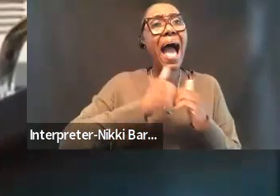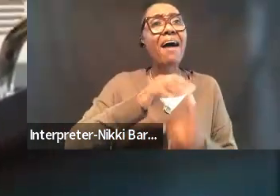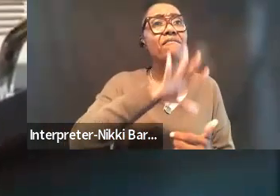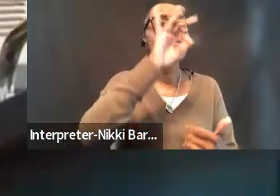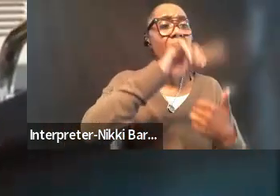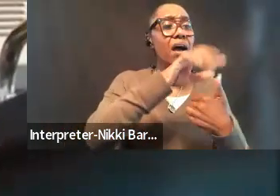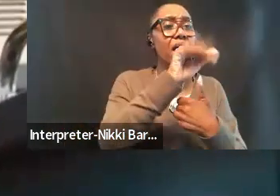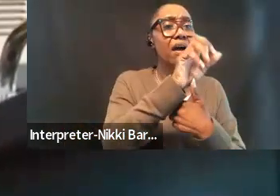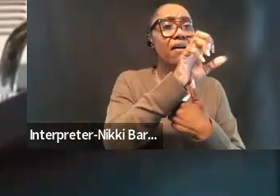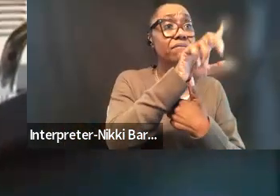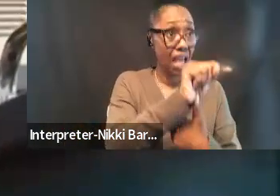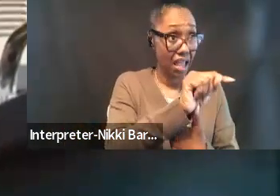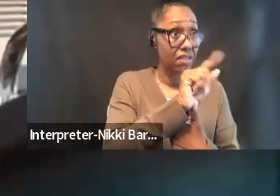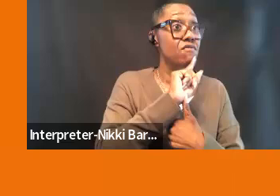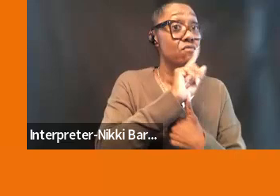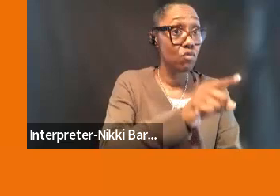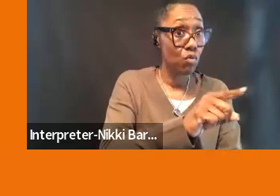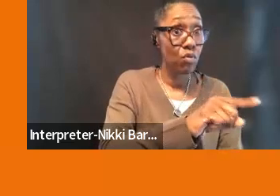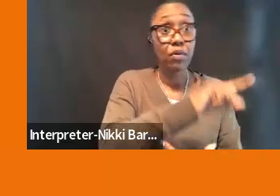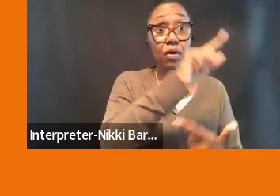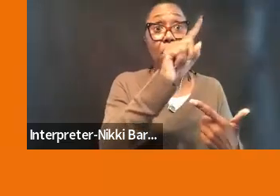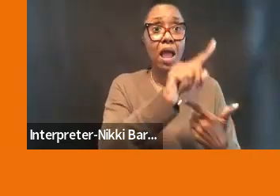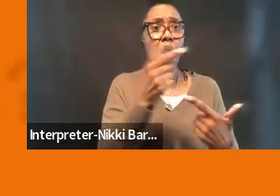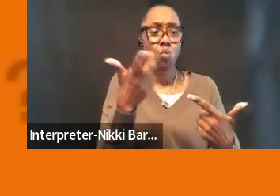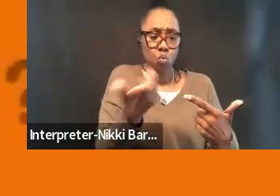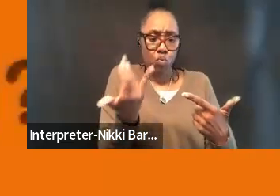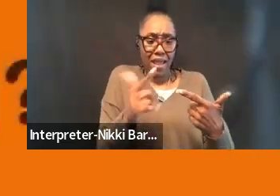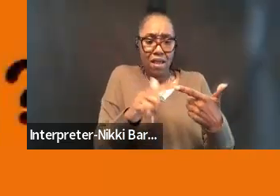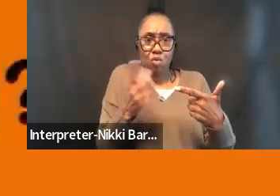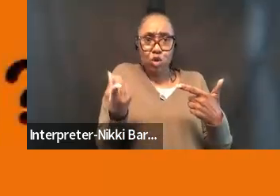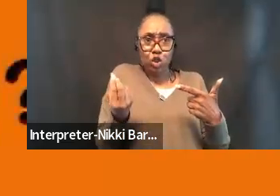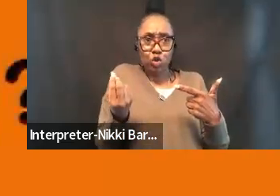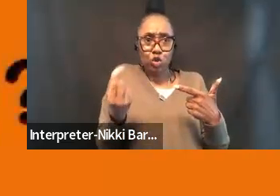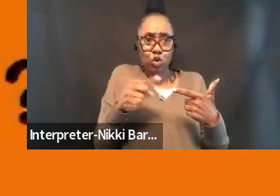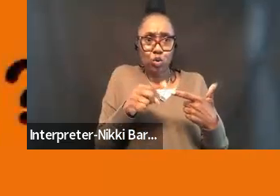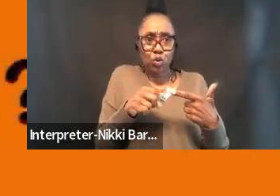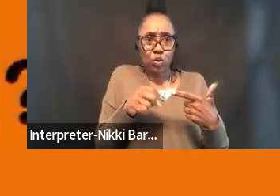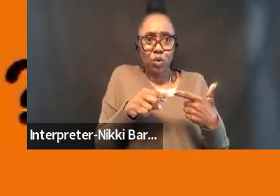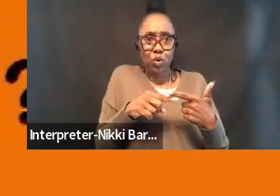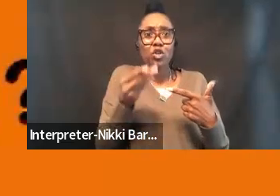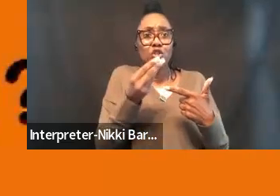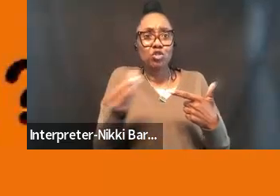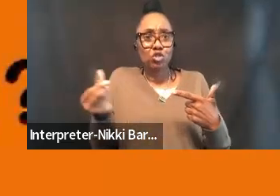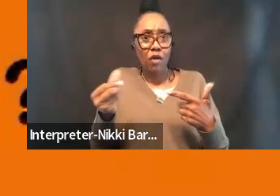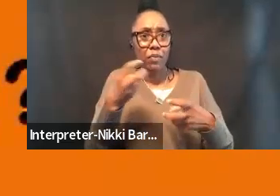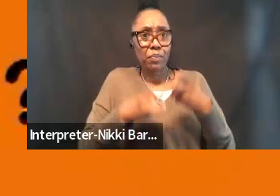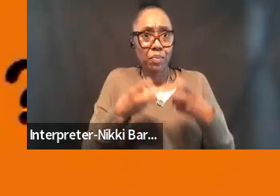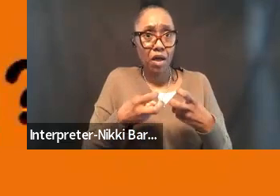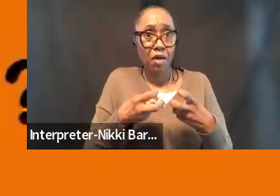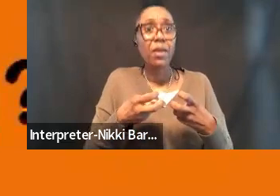Because they really are facts and find out what to do with them. Also, the more real the problem the more interested I am.